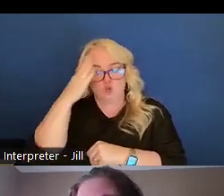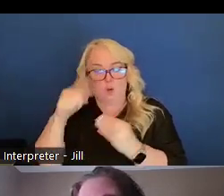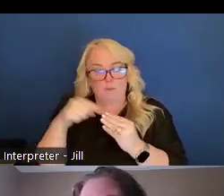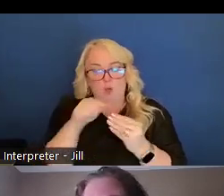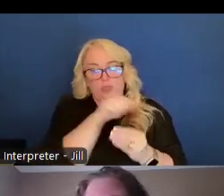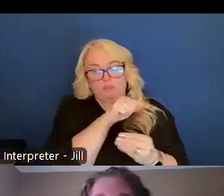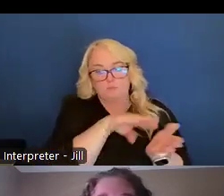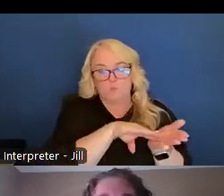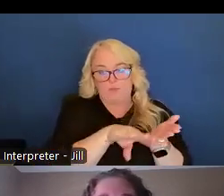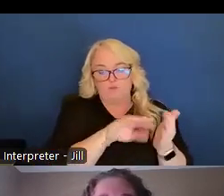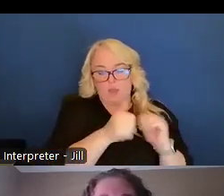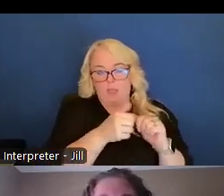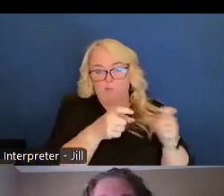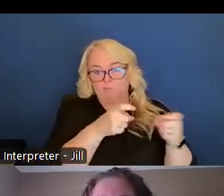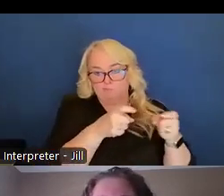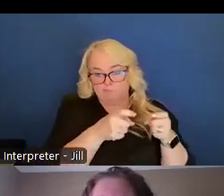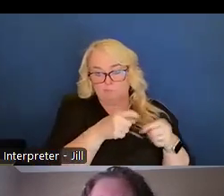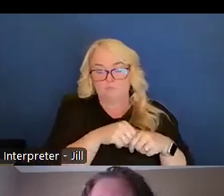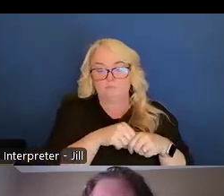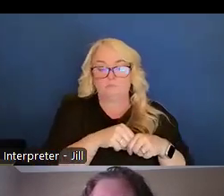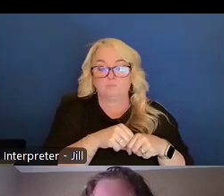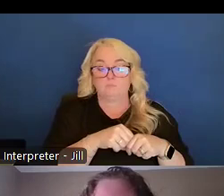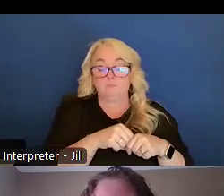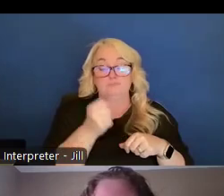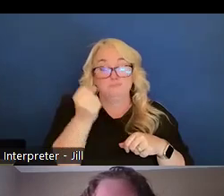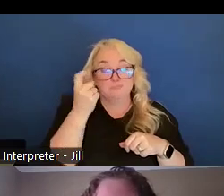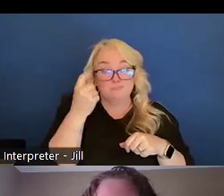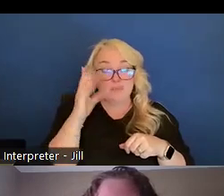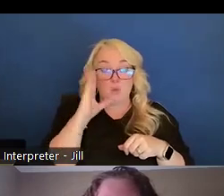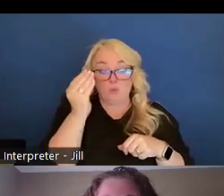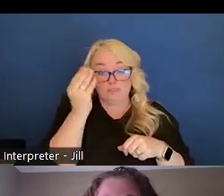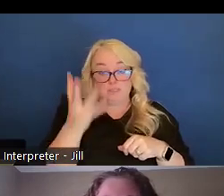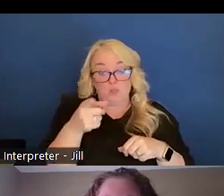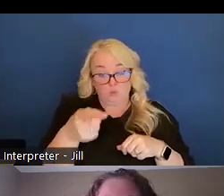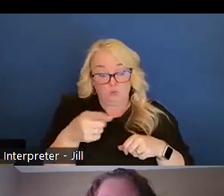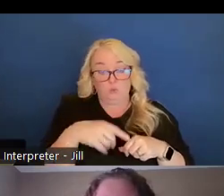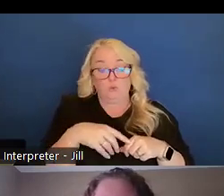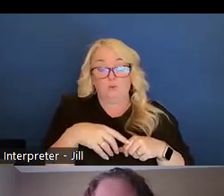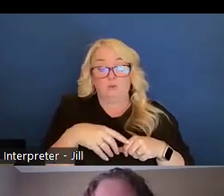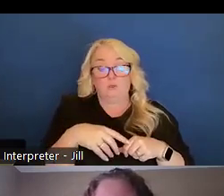operates. Now, I will tell you from the get-go, that you're